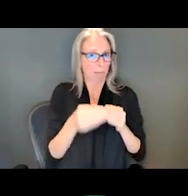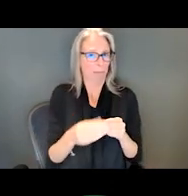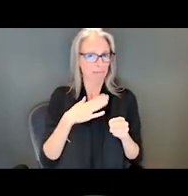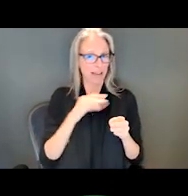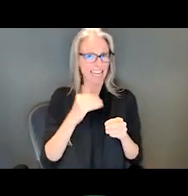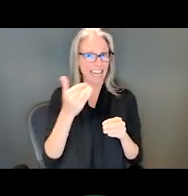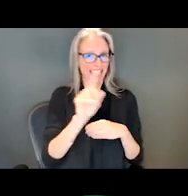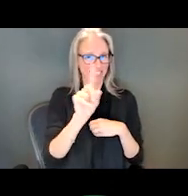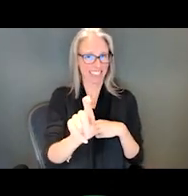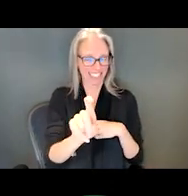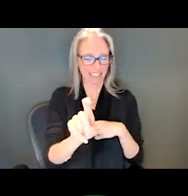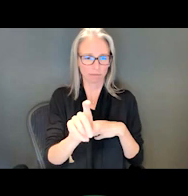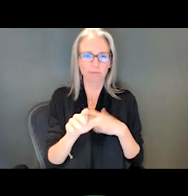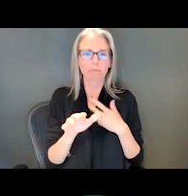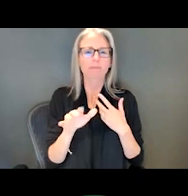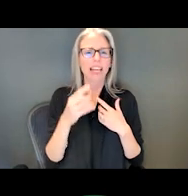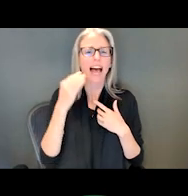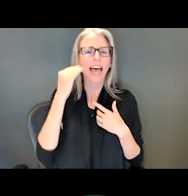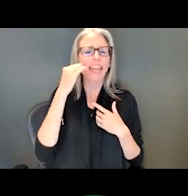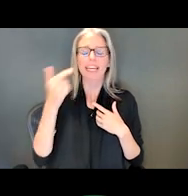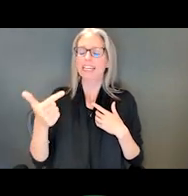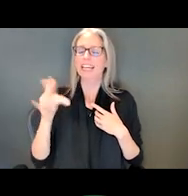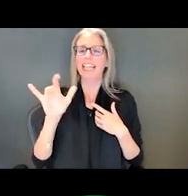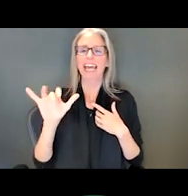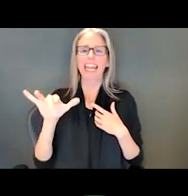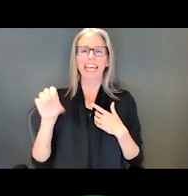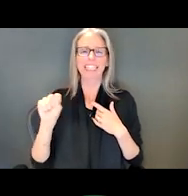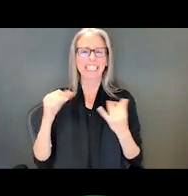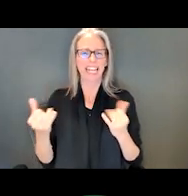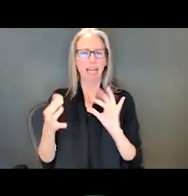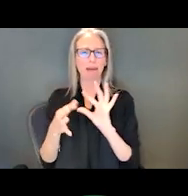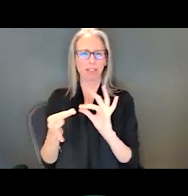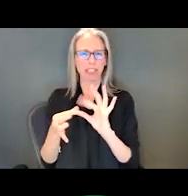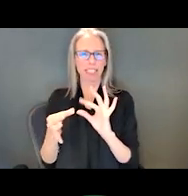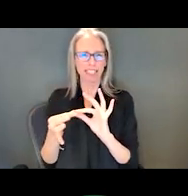That social change and that shift from, you know, technical changes which need to happen,